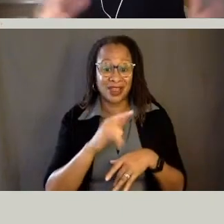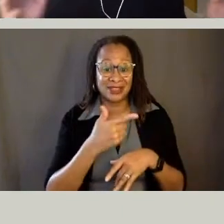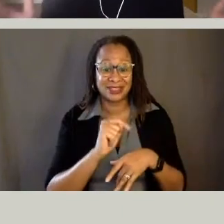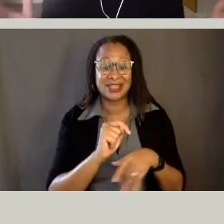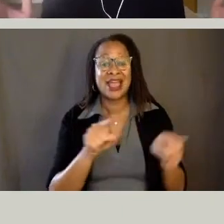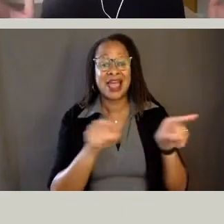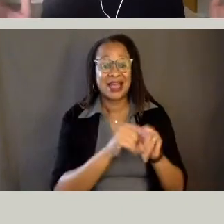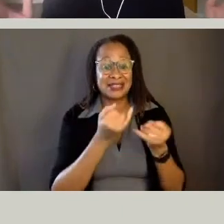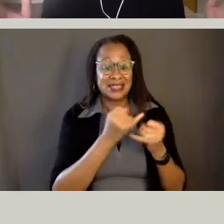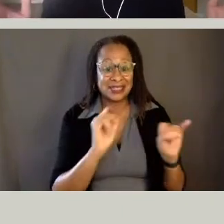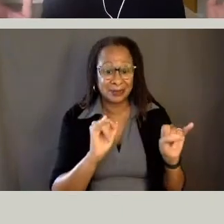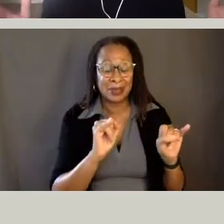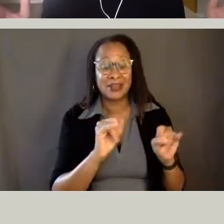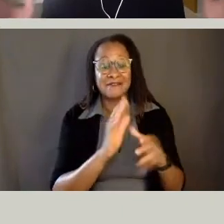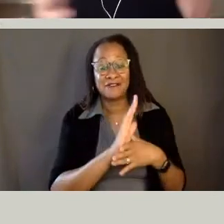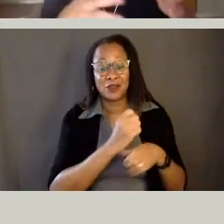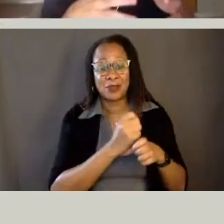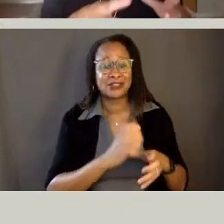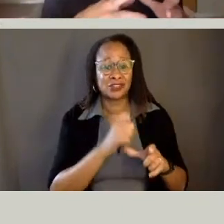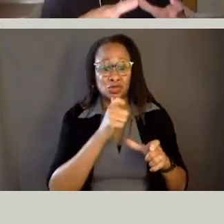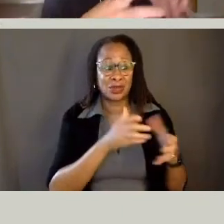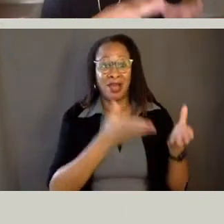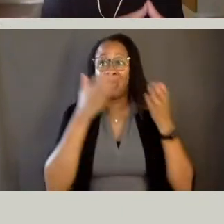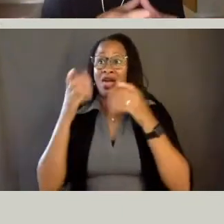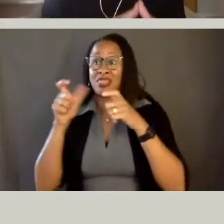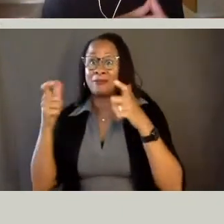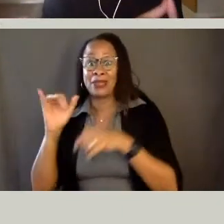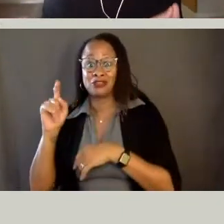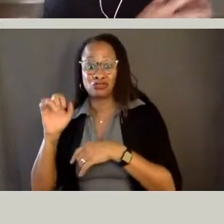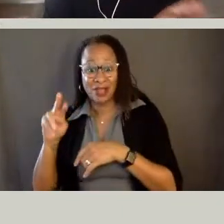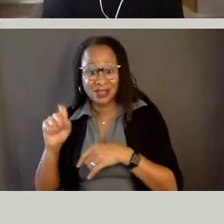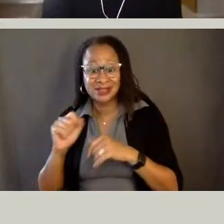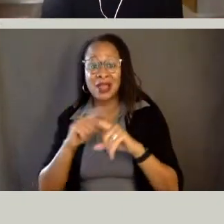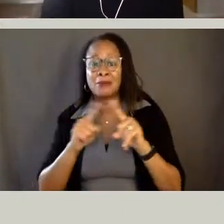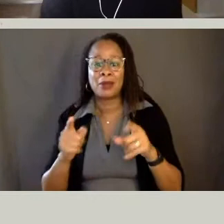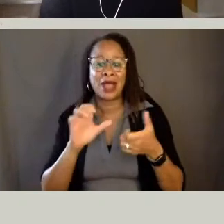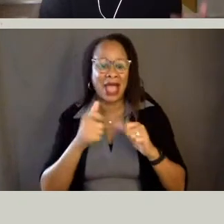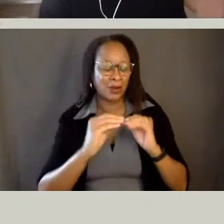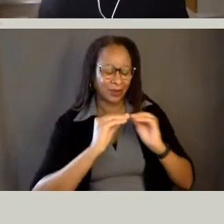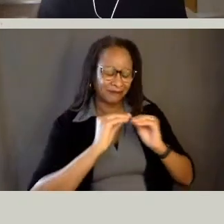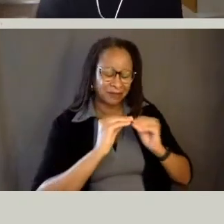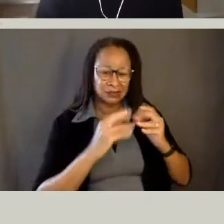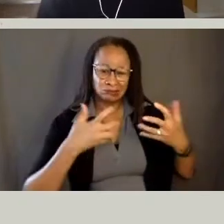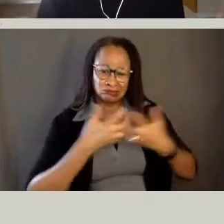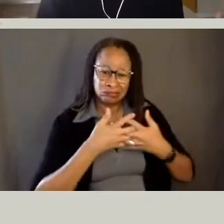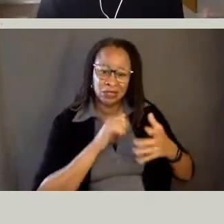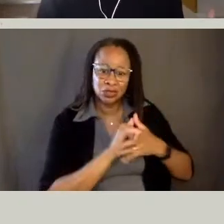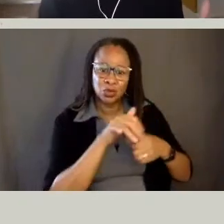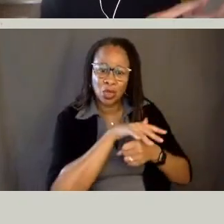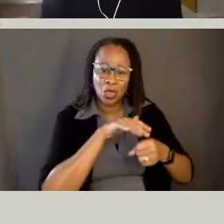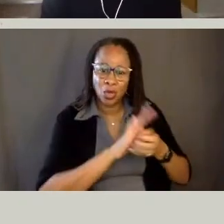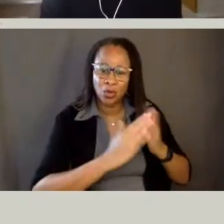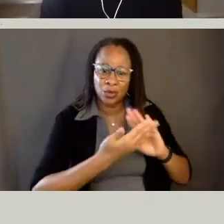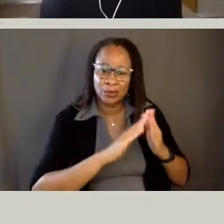for the big strands, but like how do we curate and tailor it to the local communities? How do we bring audiences from that local community?